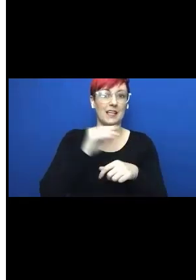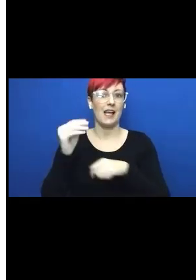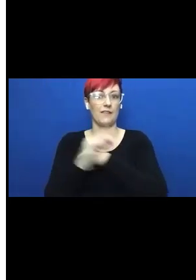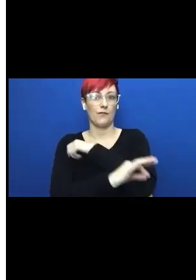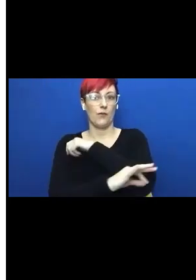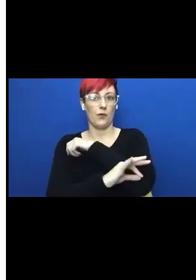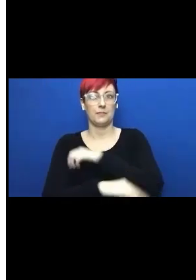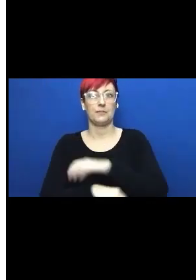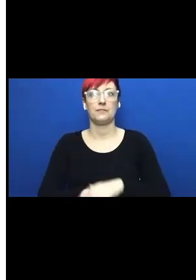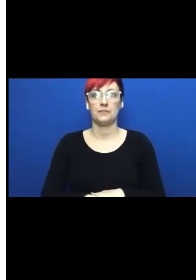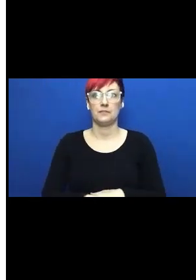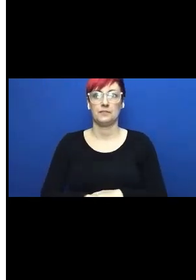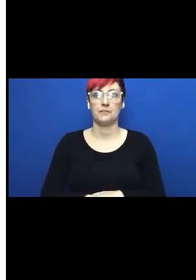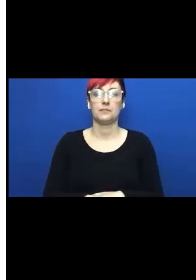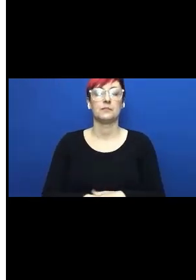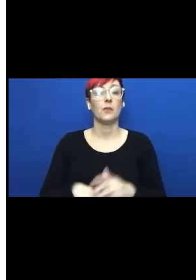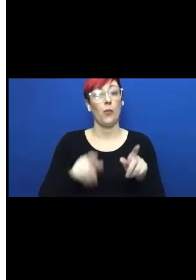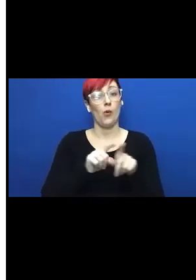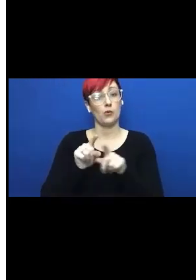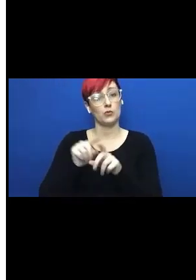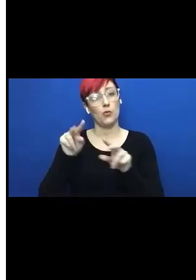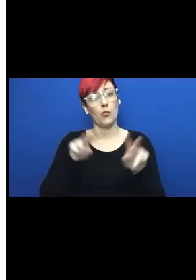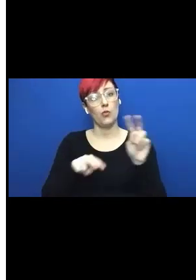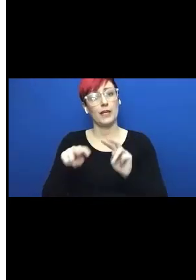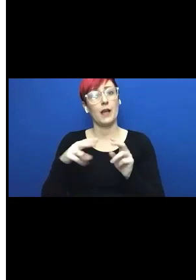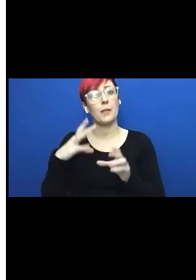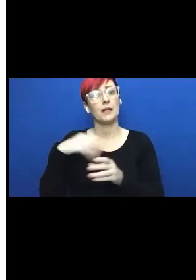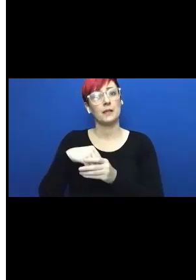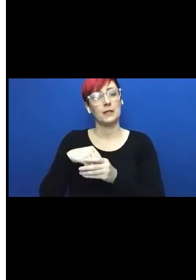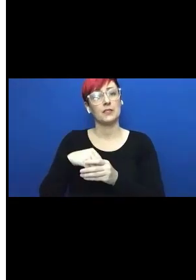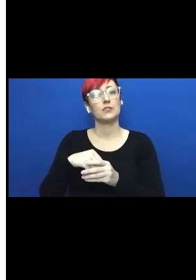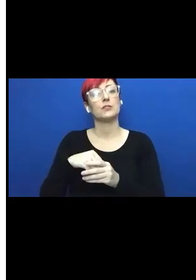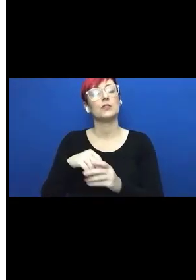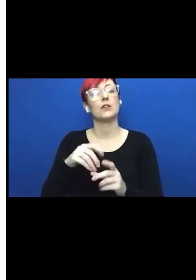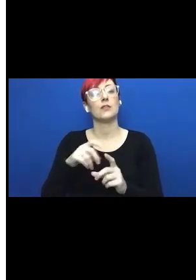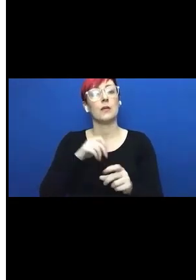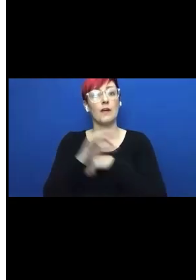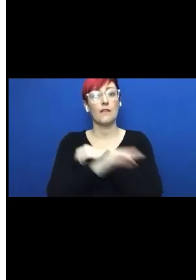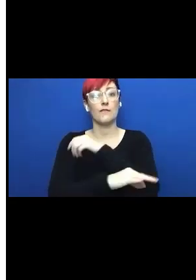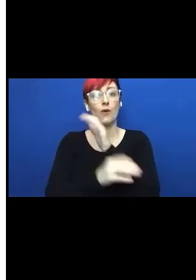We are also looking at participation in foreign talent programs